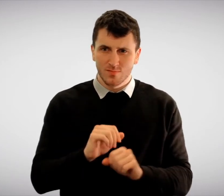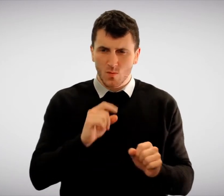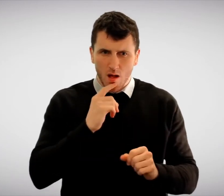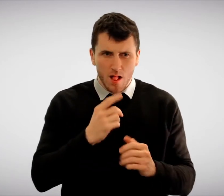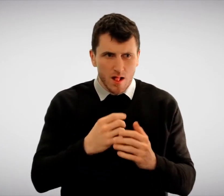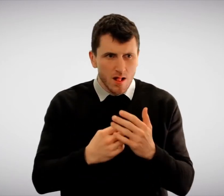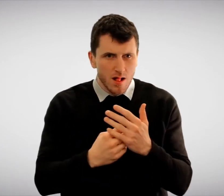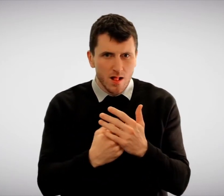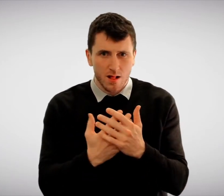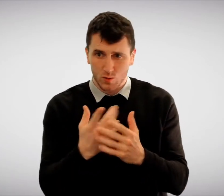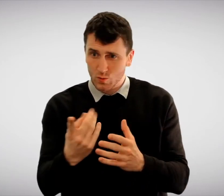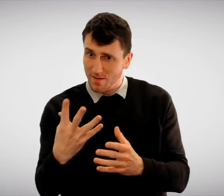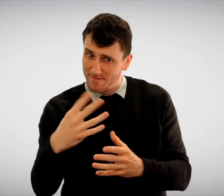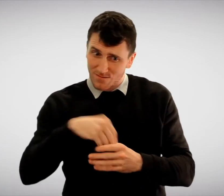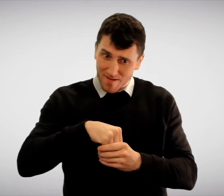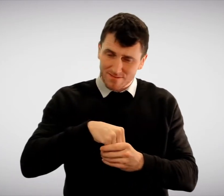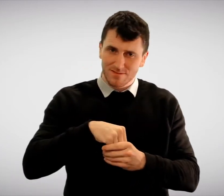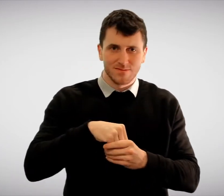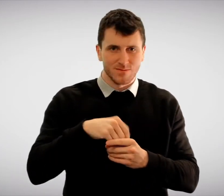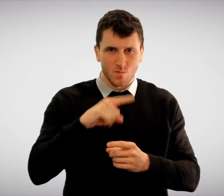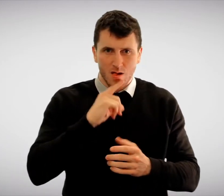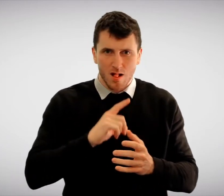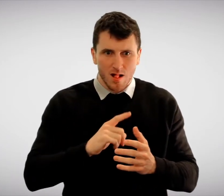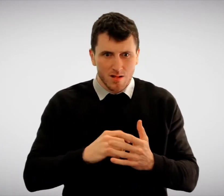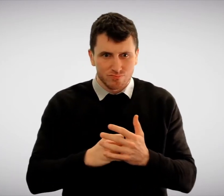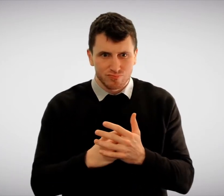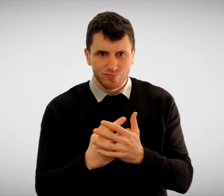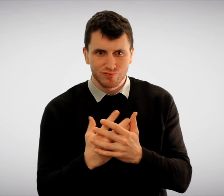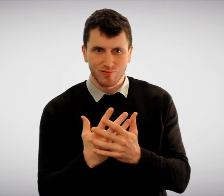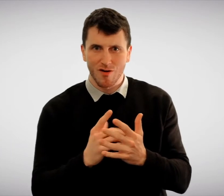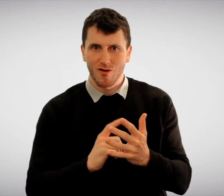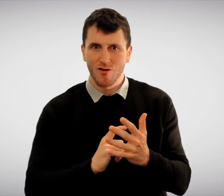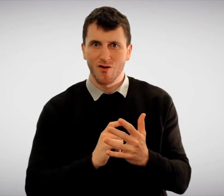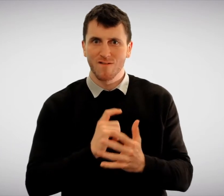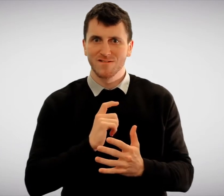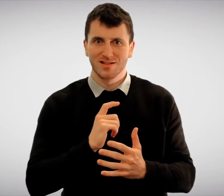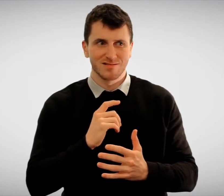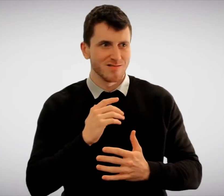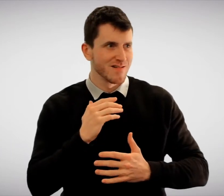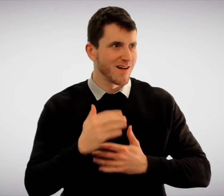The more involved in the YAG you are, the more your confidence will develop.